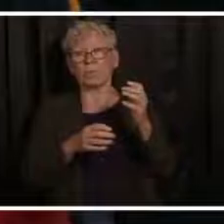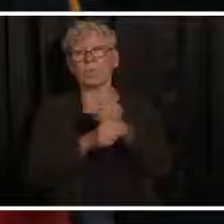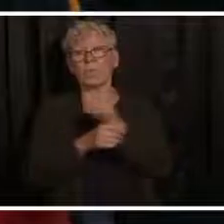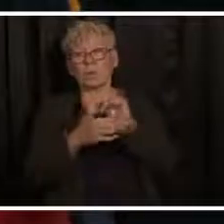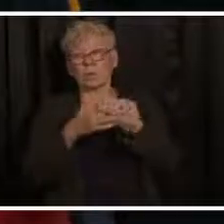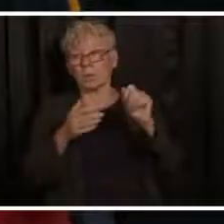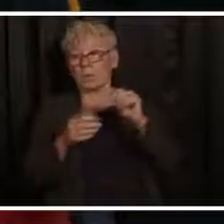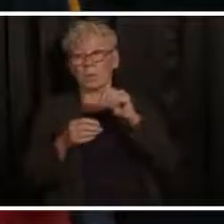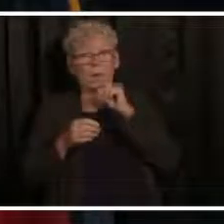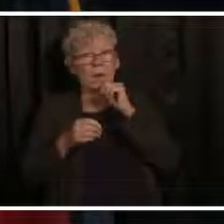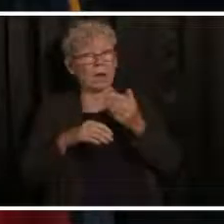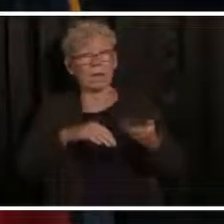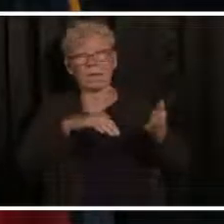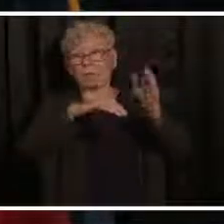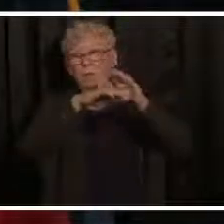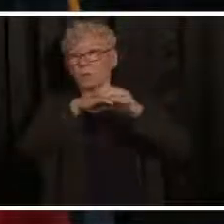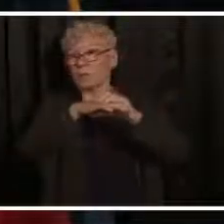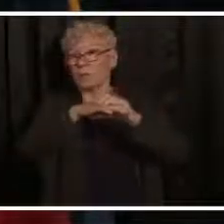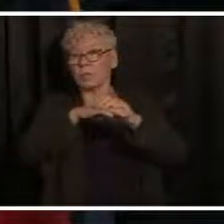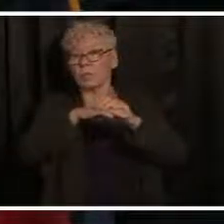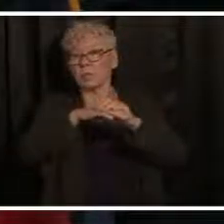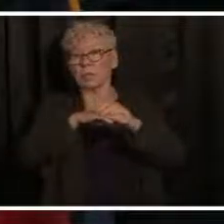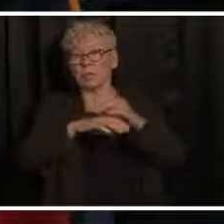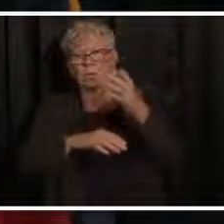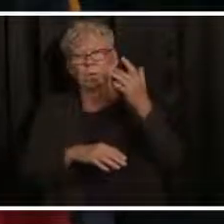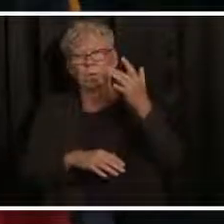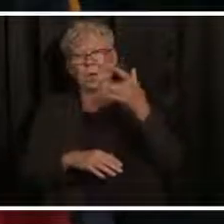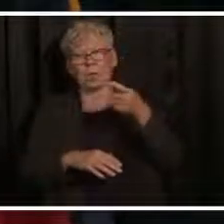have hoped. Why is he? why do you think that a $100 Walmart